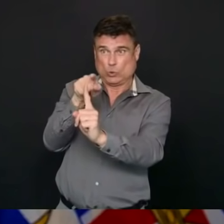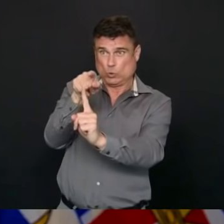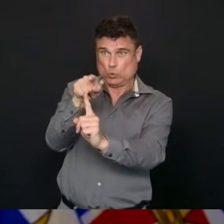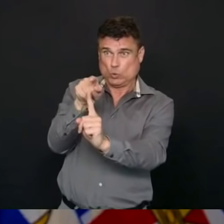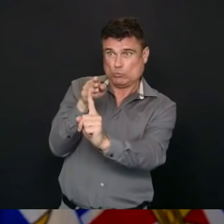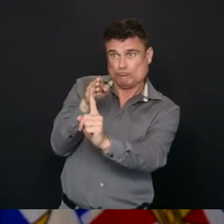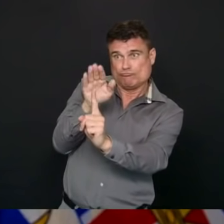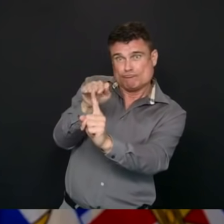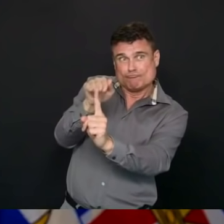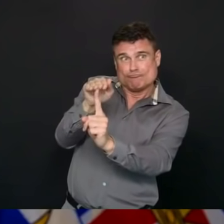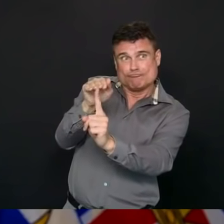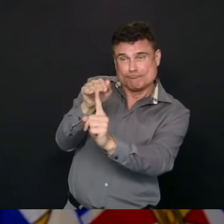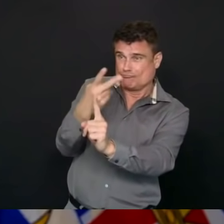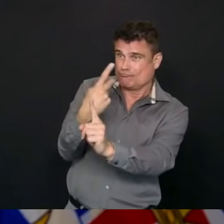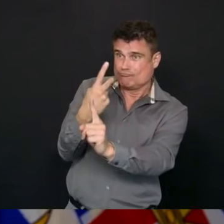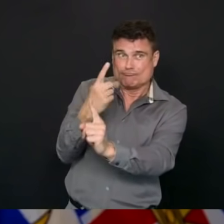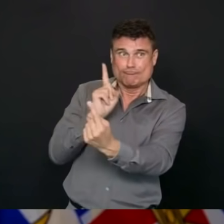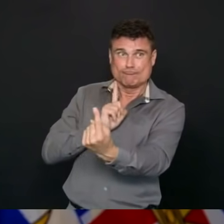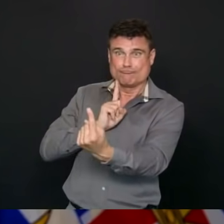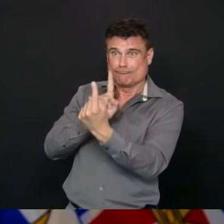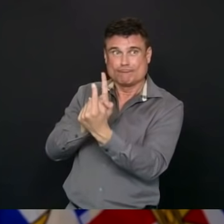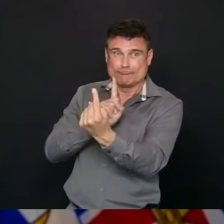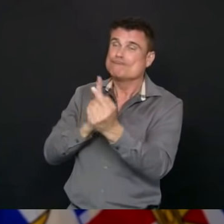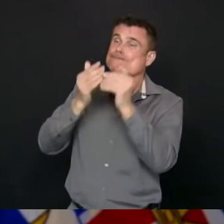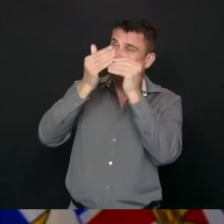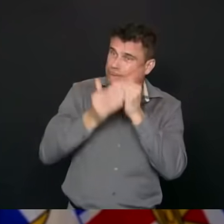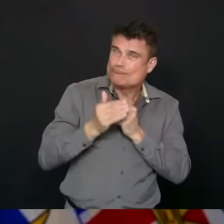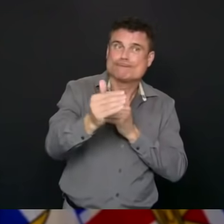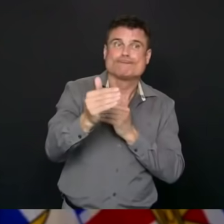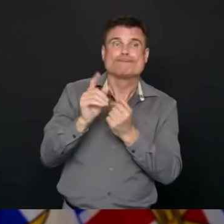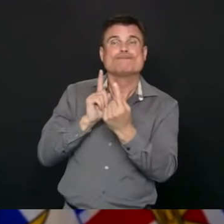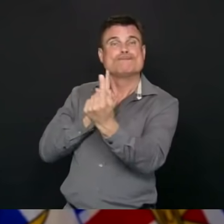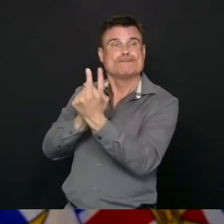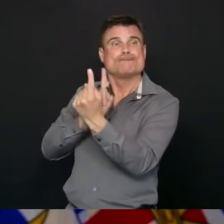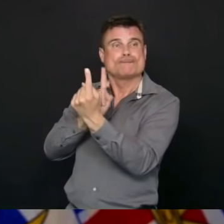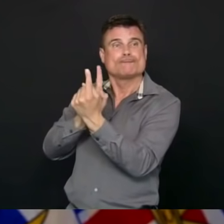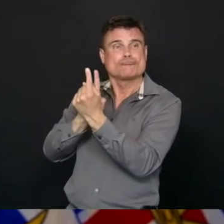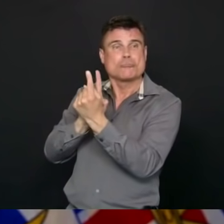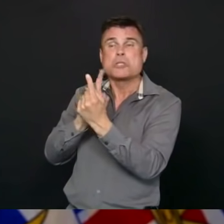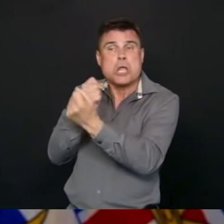seen them, if you have chosen to beach others bubble. That's important. And of course,